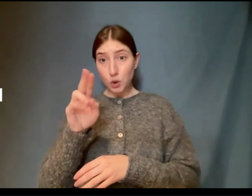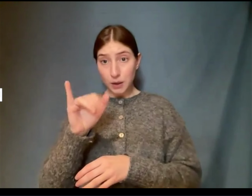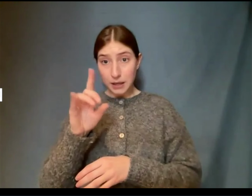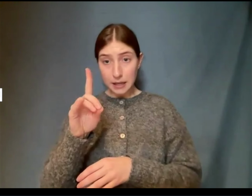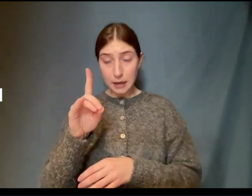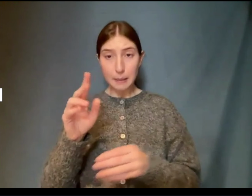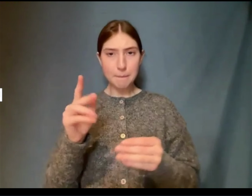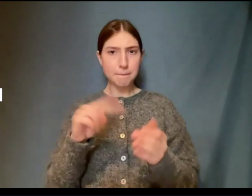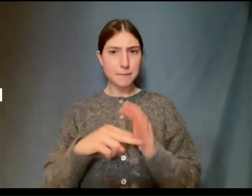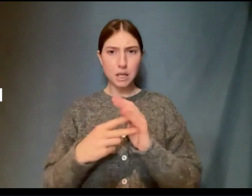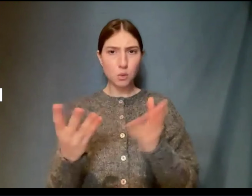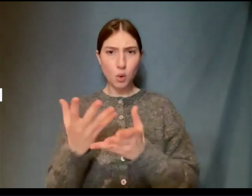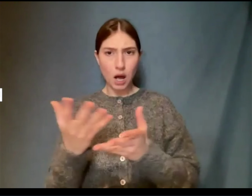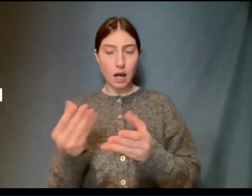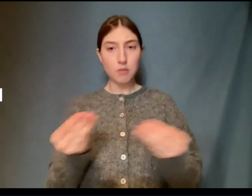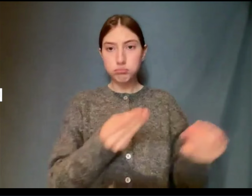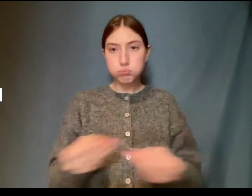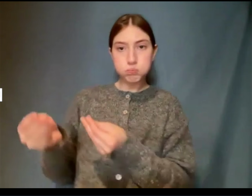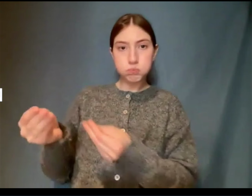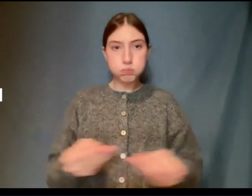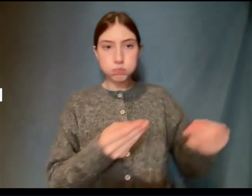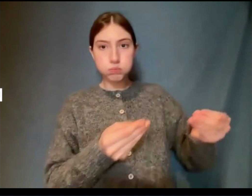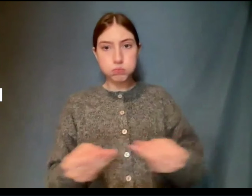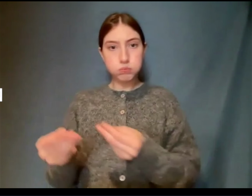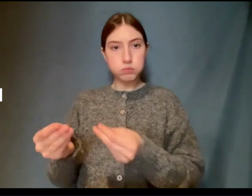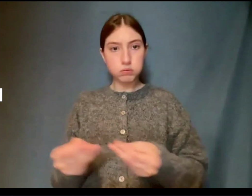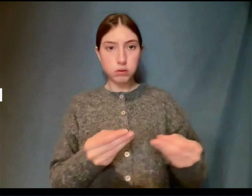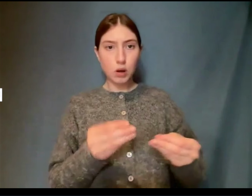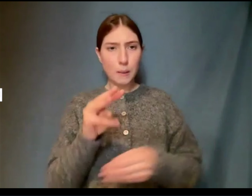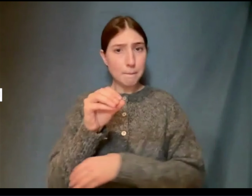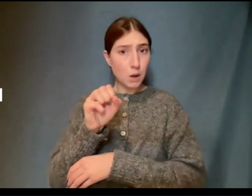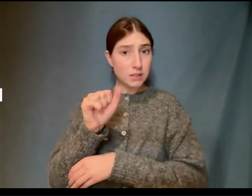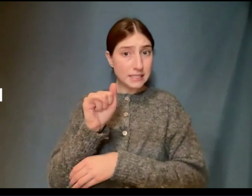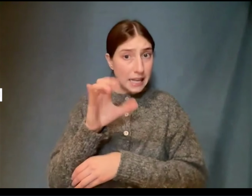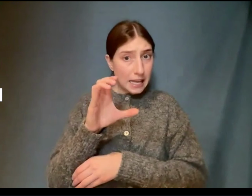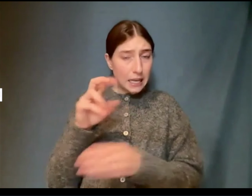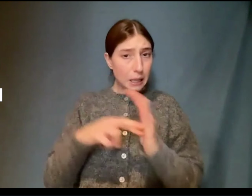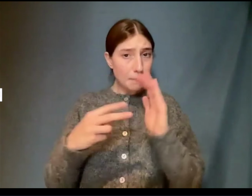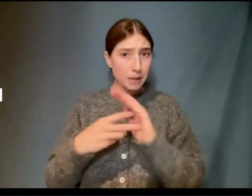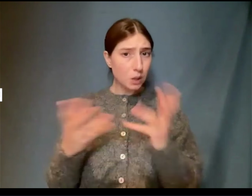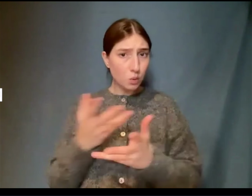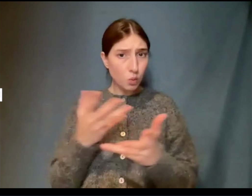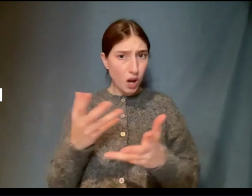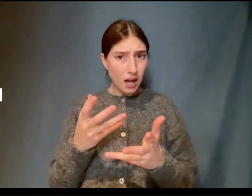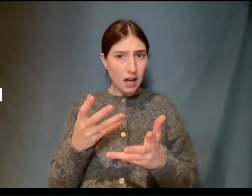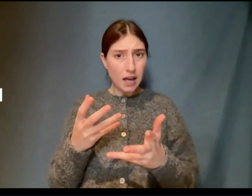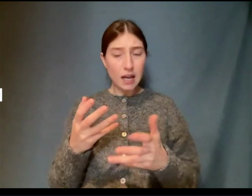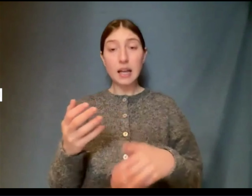It's like a b those pictures where you have like a bunch of smaller pieces that come together, right?